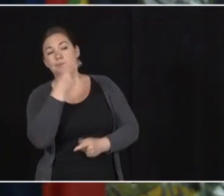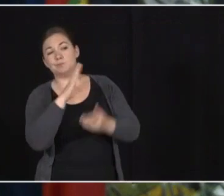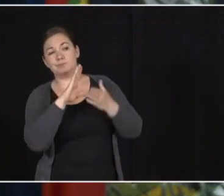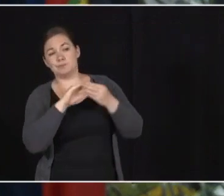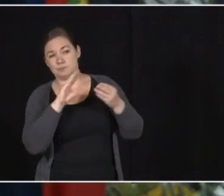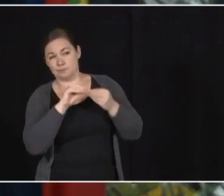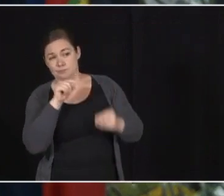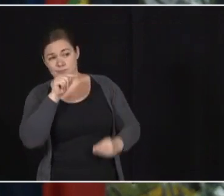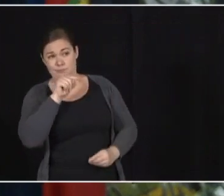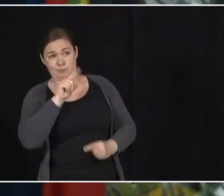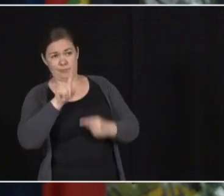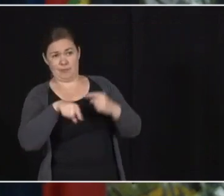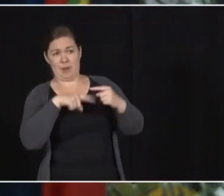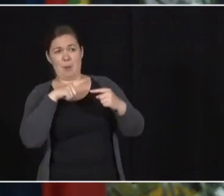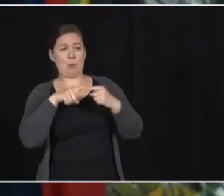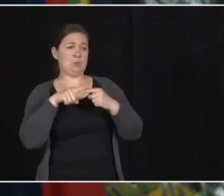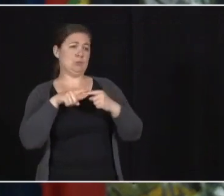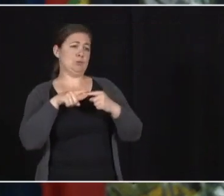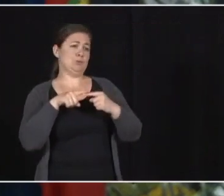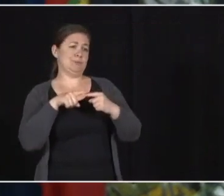Premier, in your comments there about the people in charge of these for-profit companies, you say the